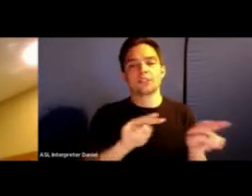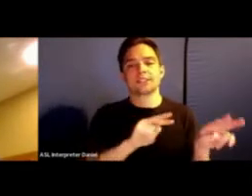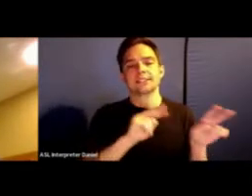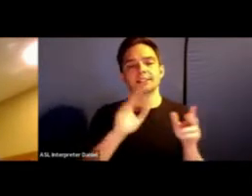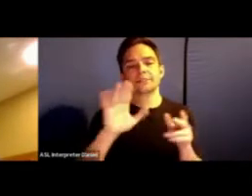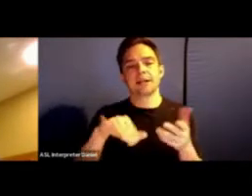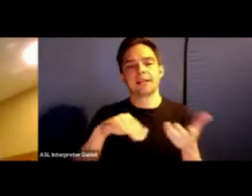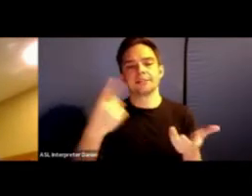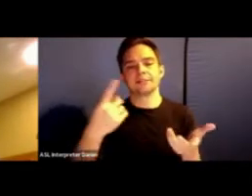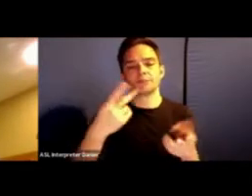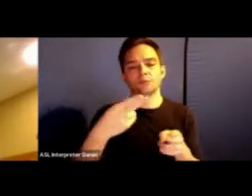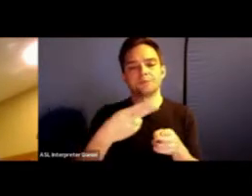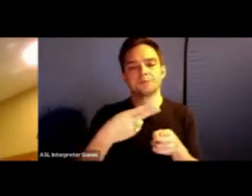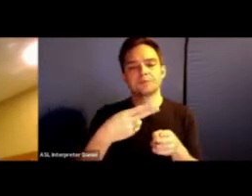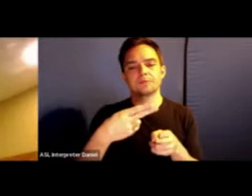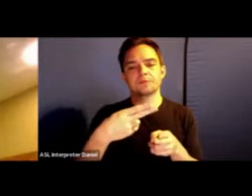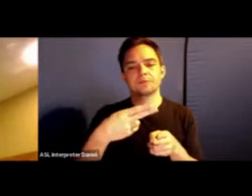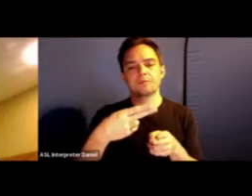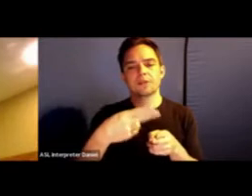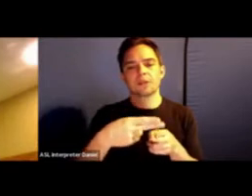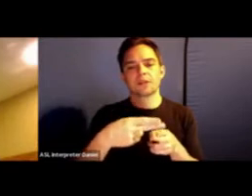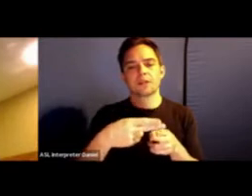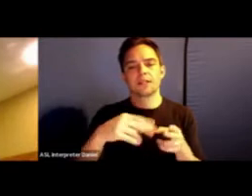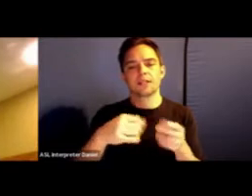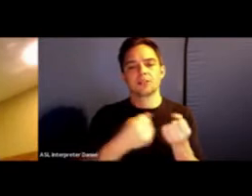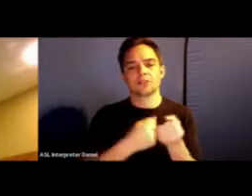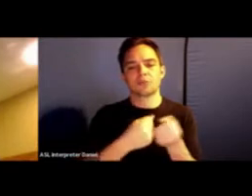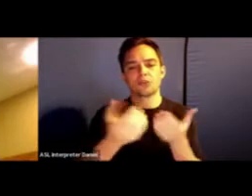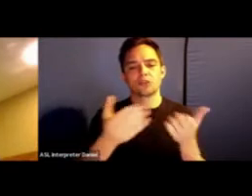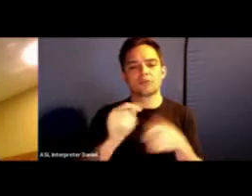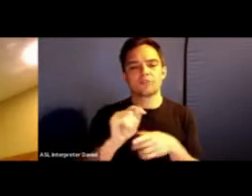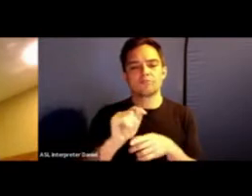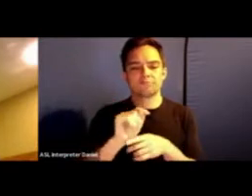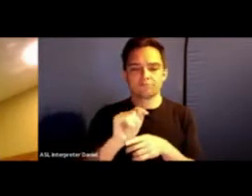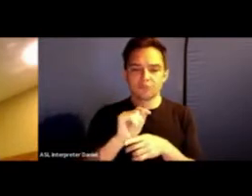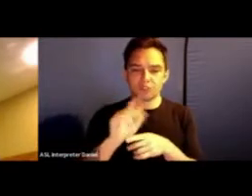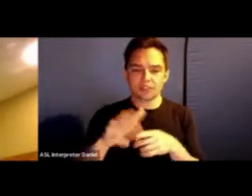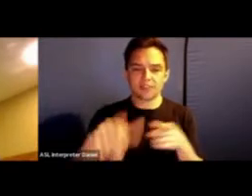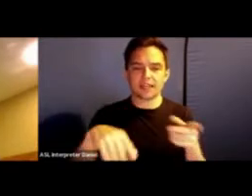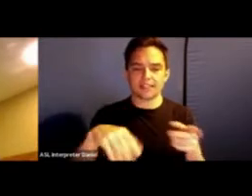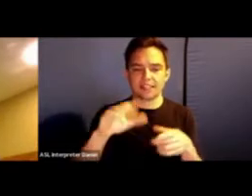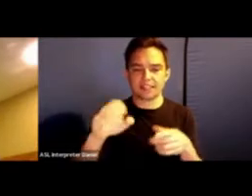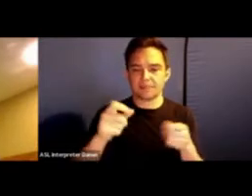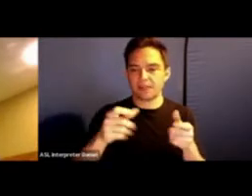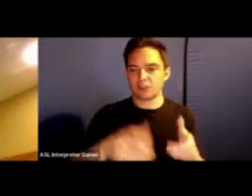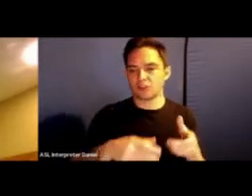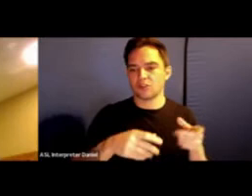someone we call this service and support administrator which is a case manager and they also